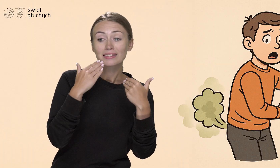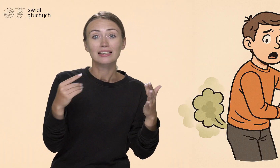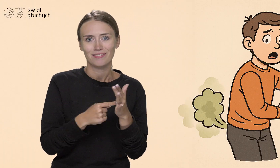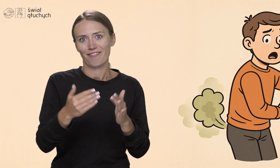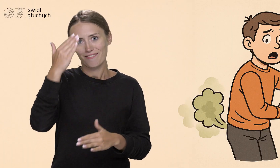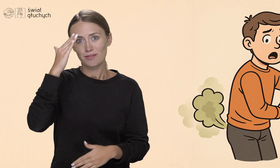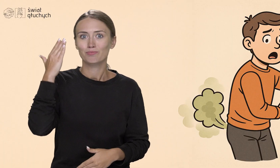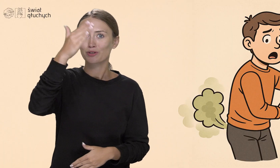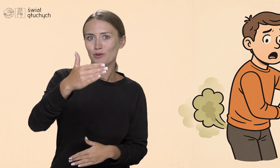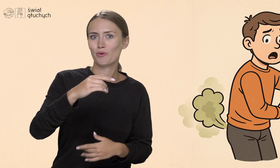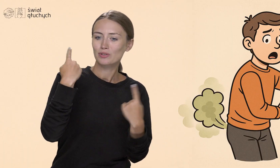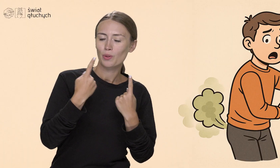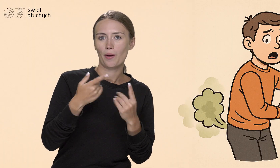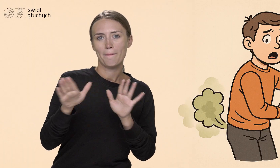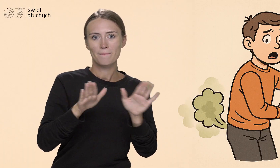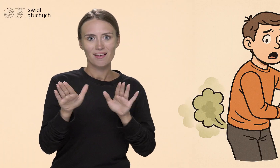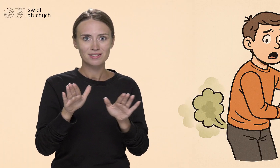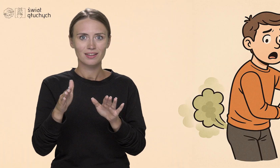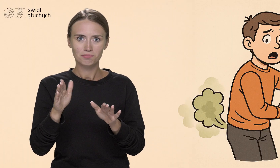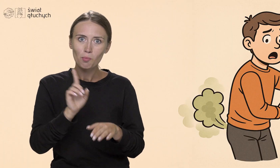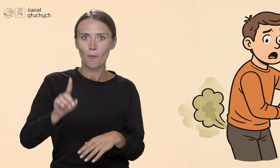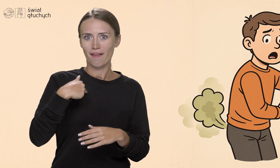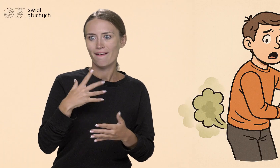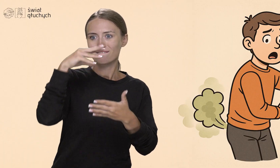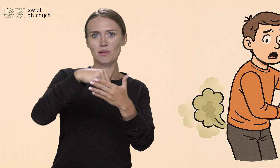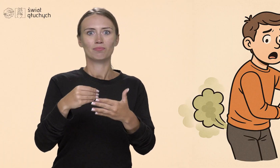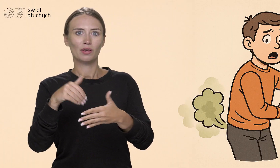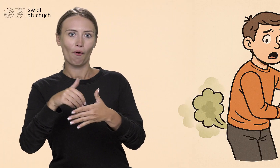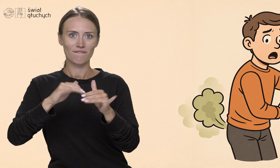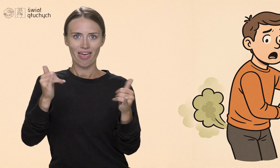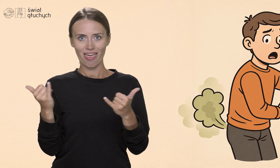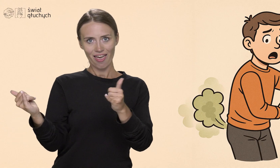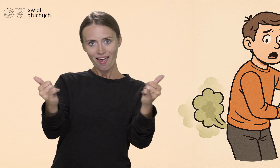thanks to which she knew how to behave in public places.